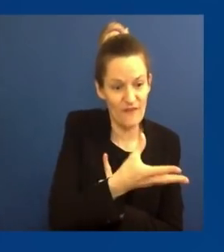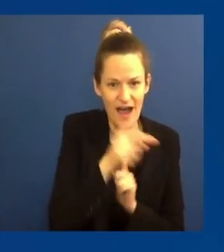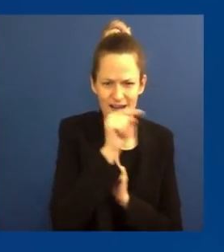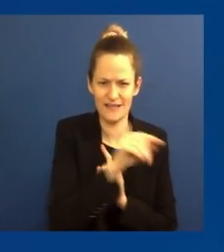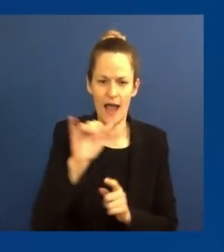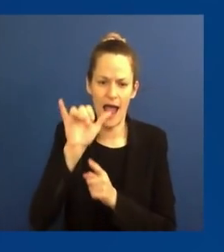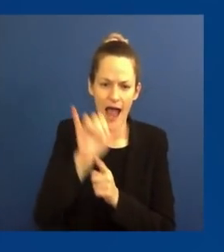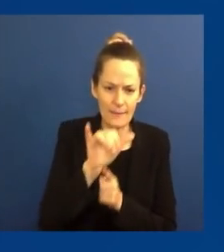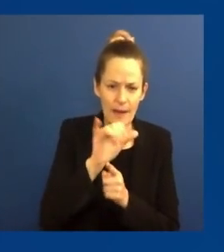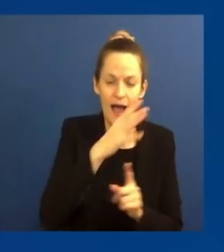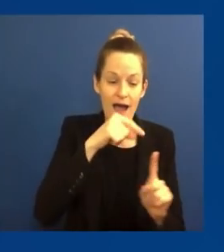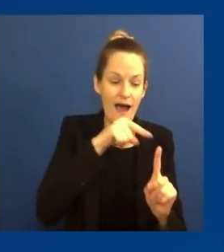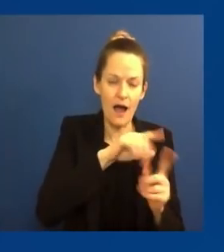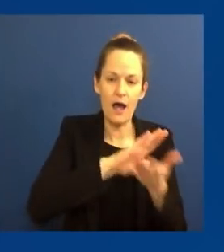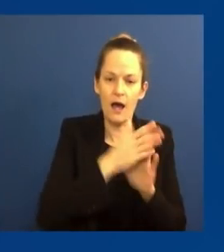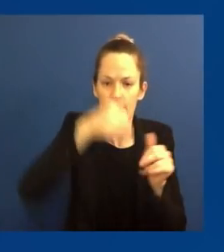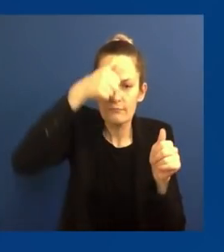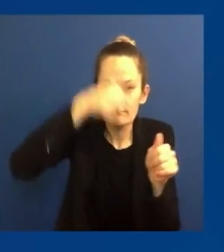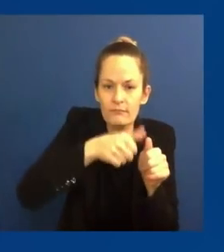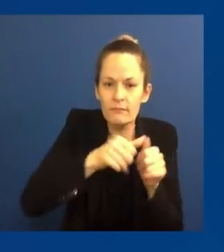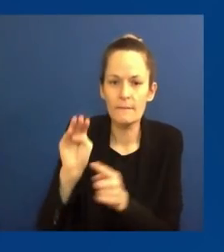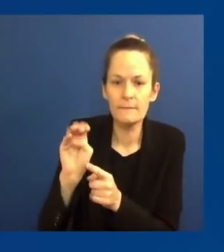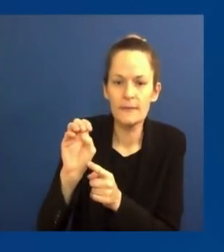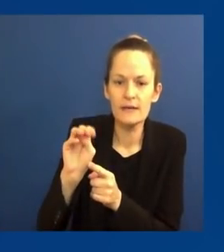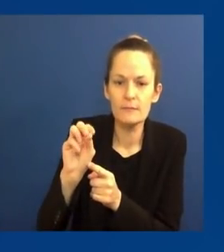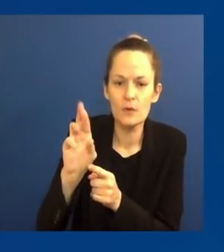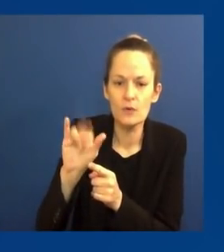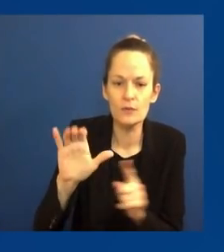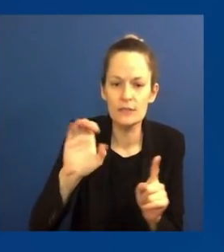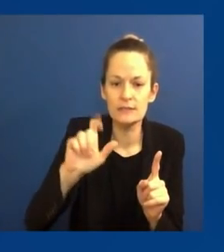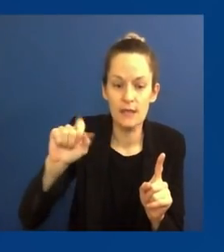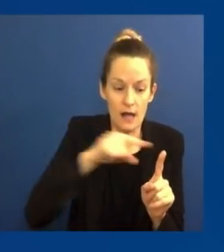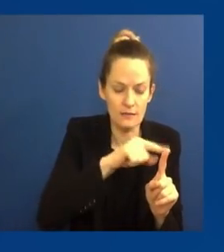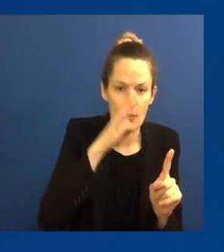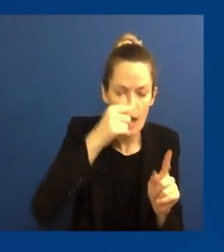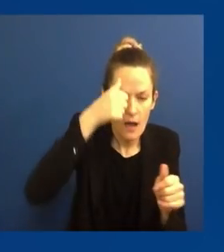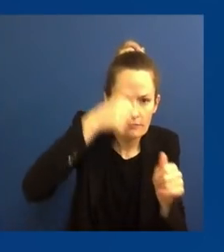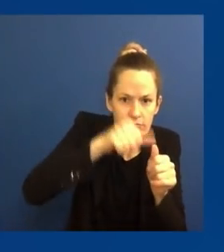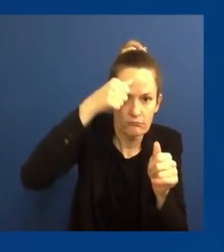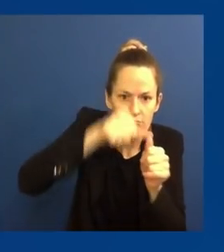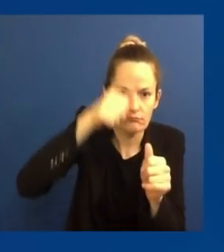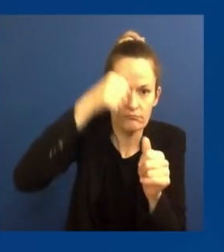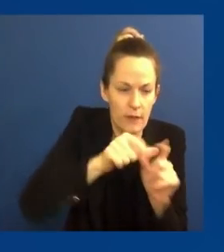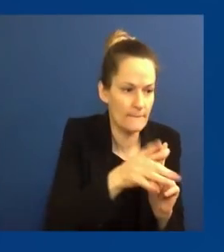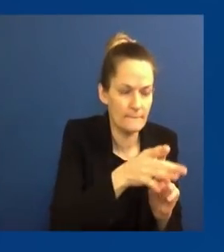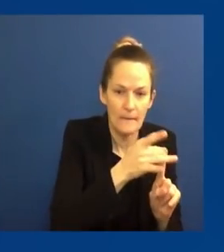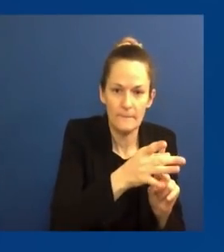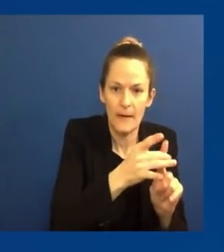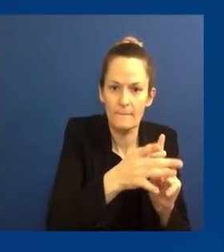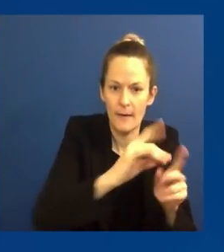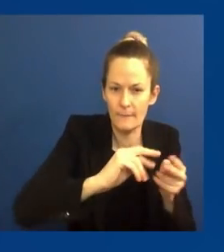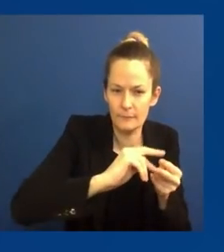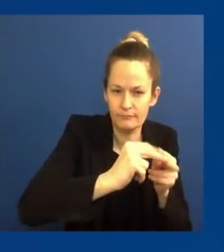which I'll explain in a moment, they respond quickly. The other limb of the immune response is the T-cell limb,